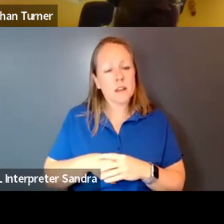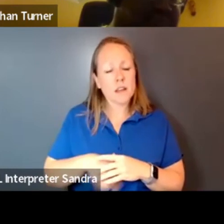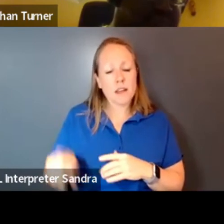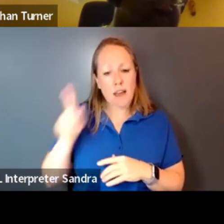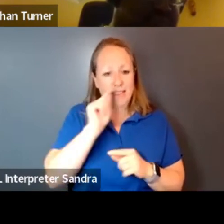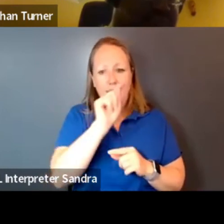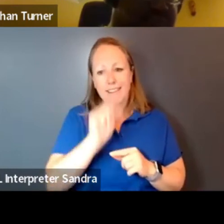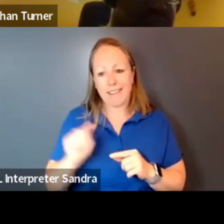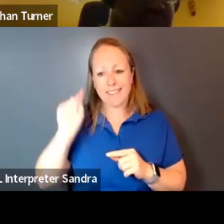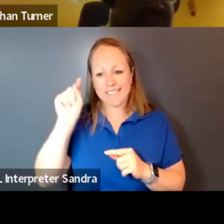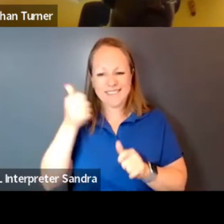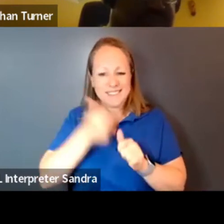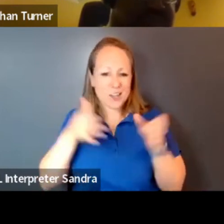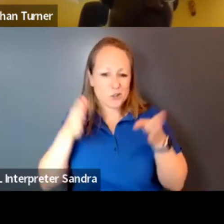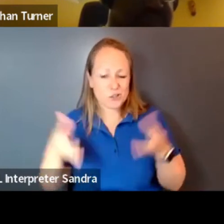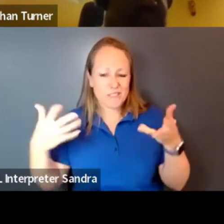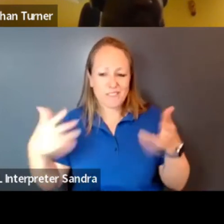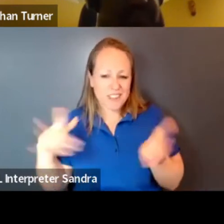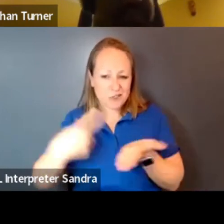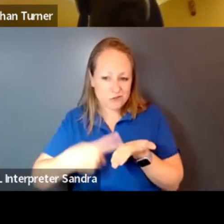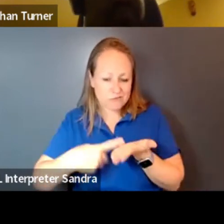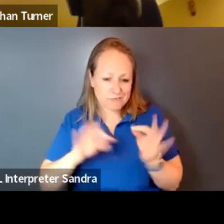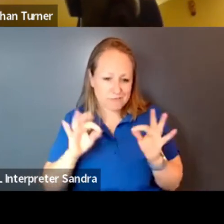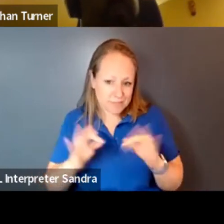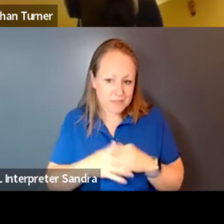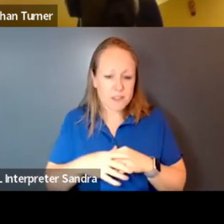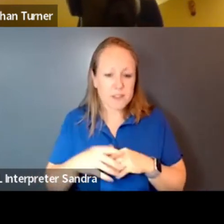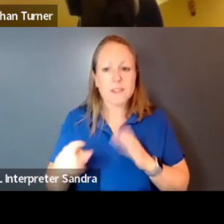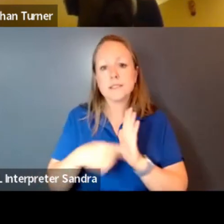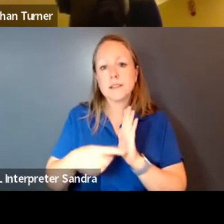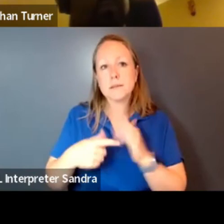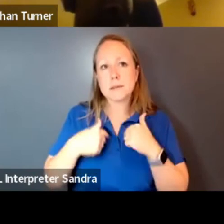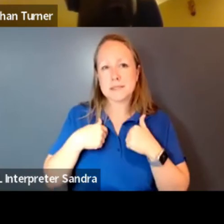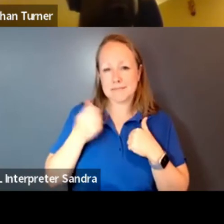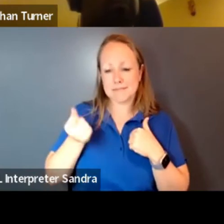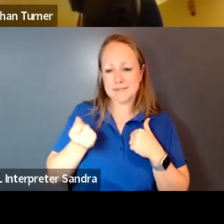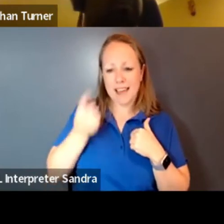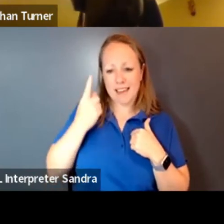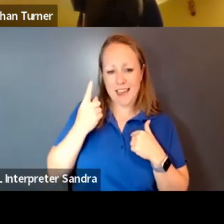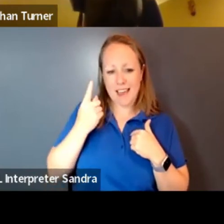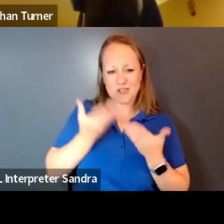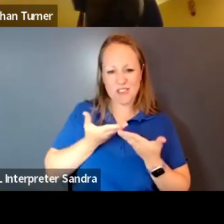panelists have covered this really well, I would say sometimes, I understand things through metaphor or analogy. And